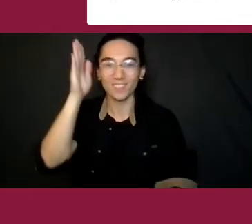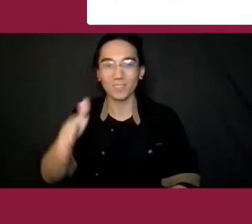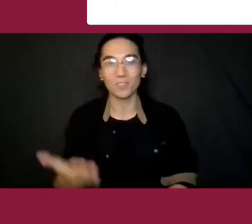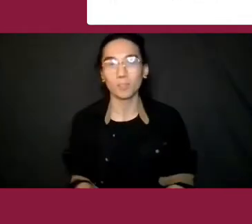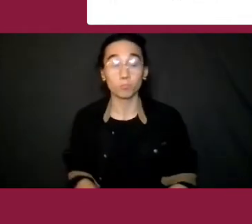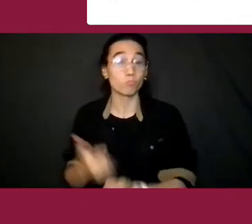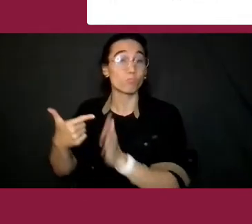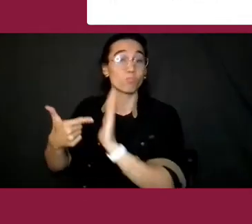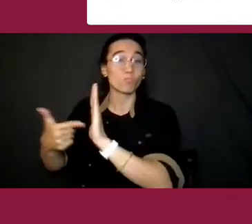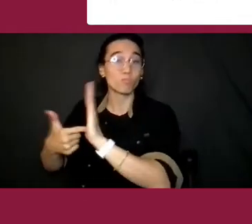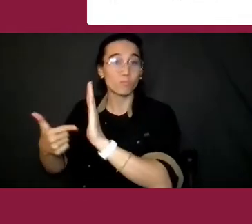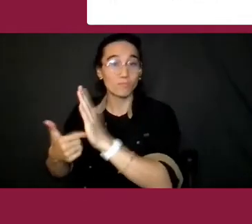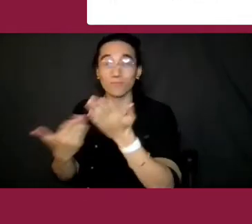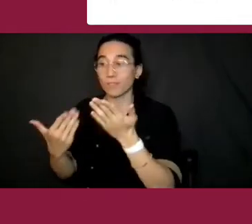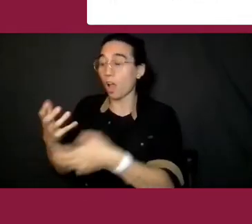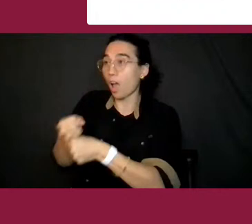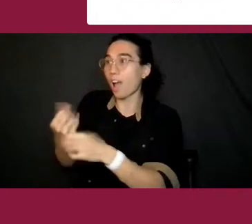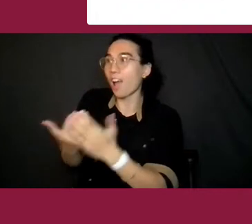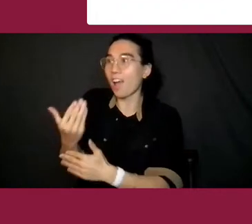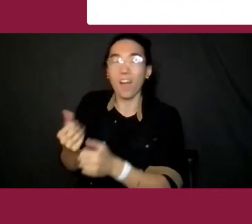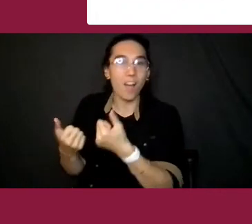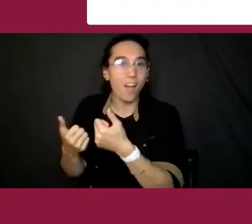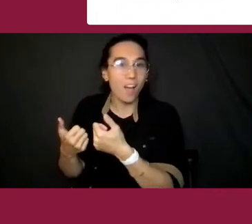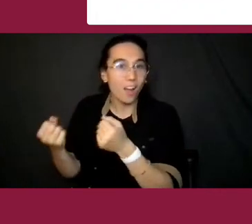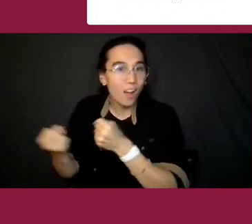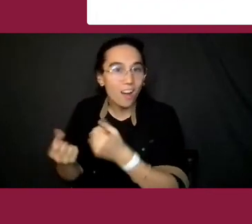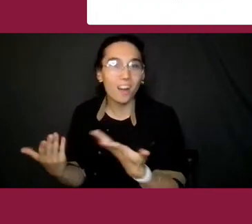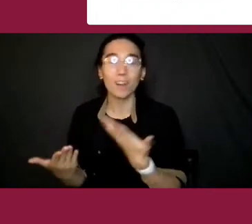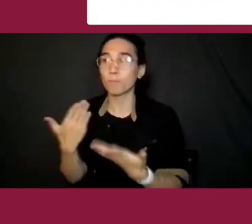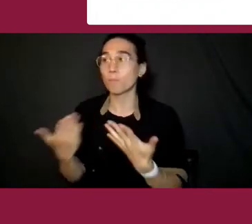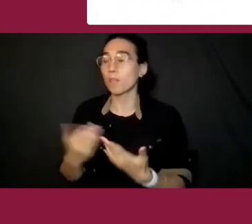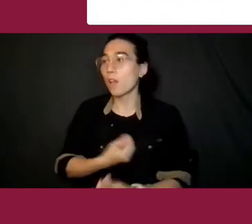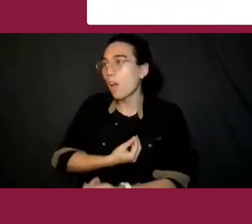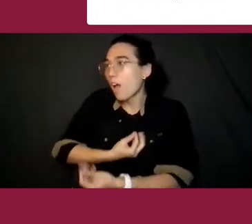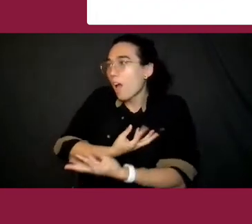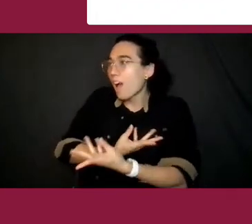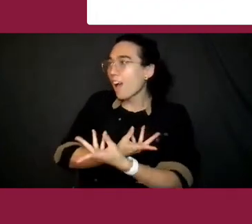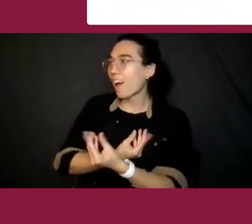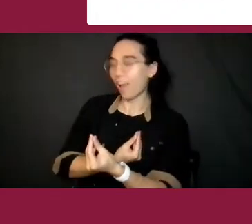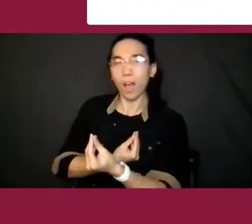attention, and falling in love can temporarily boost happiness.